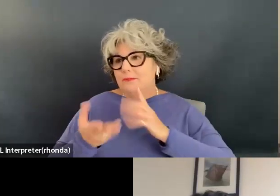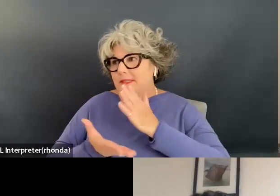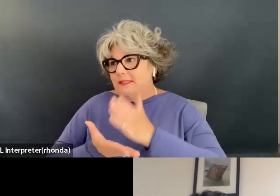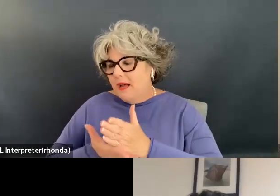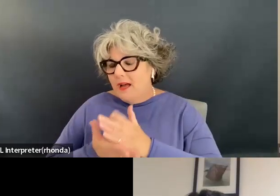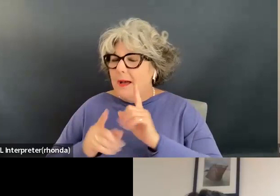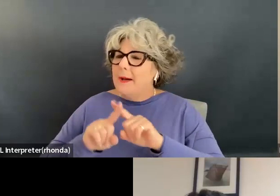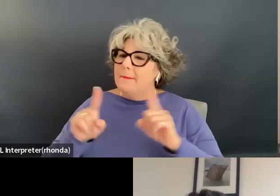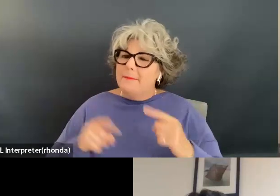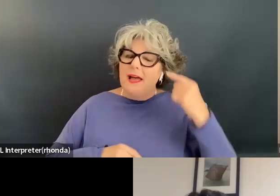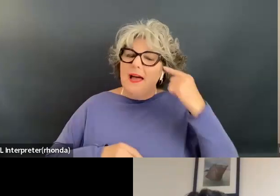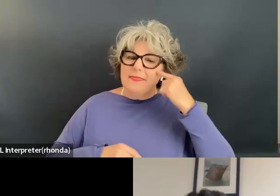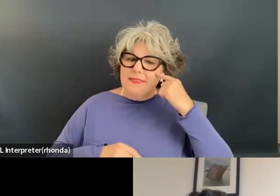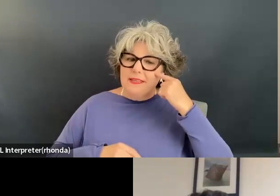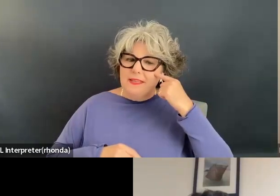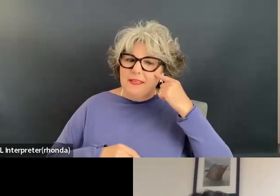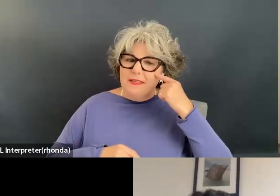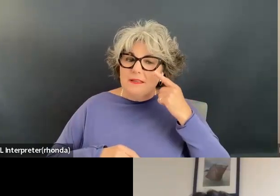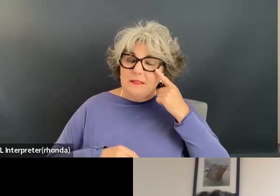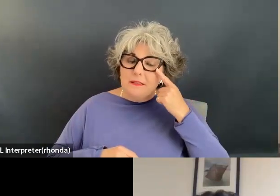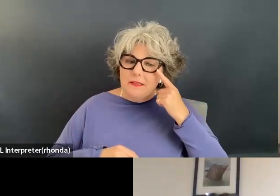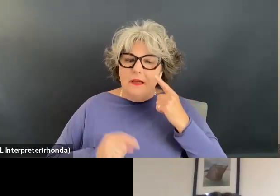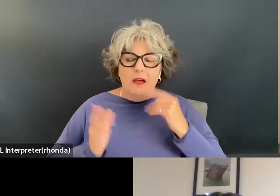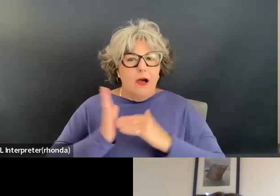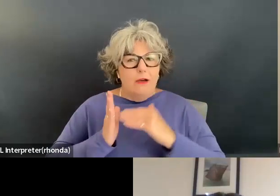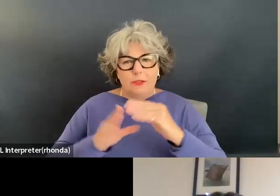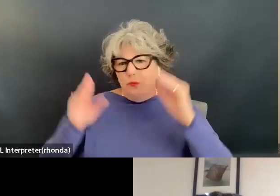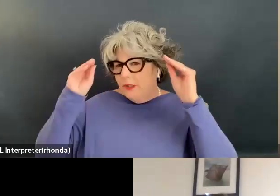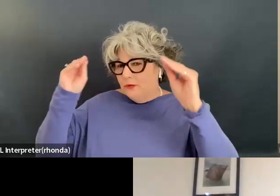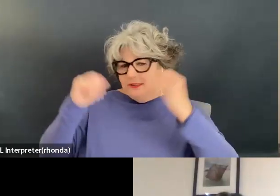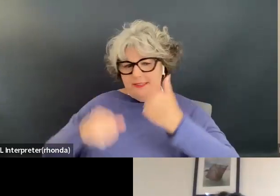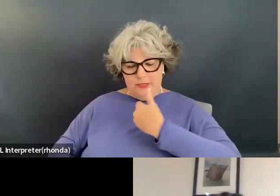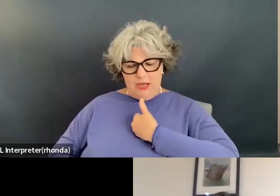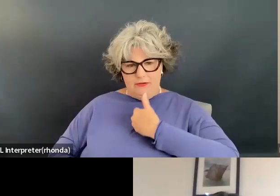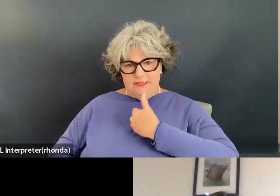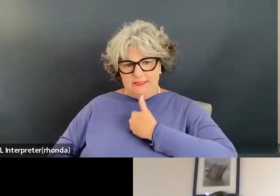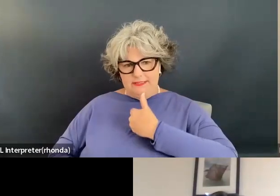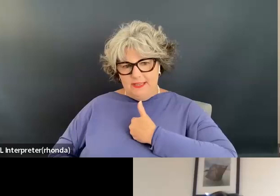But I think we really educate ourselves about how to support the victims.